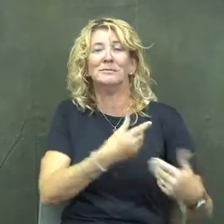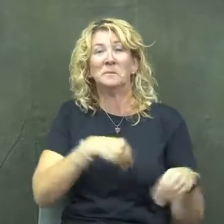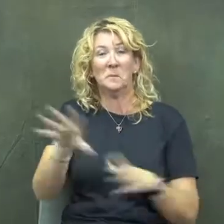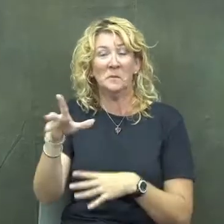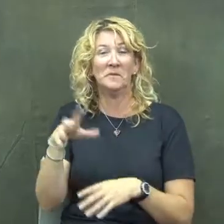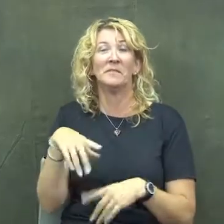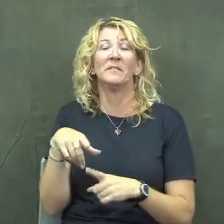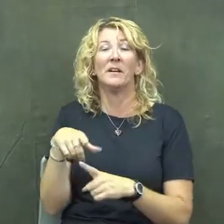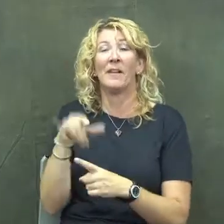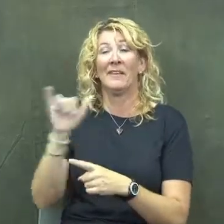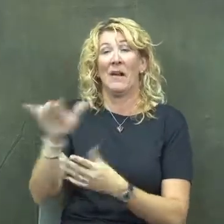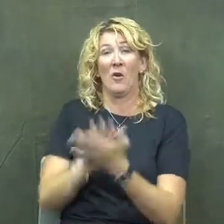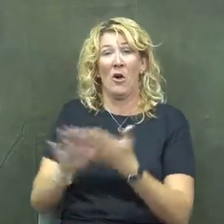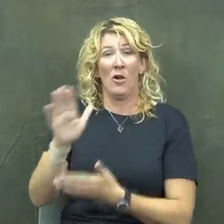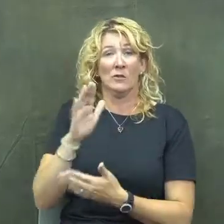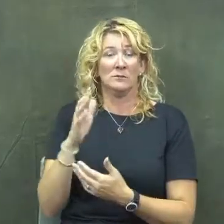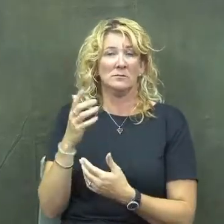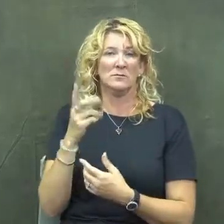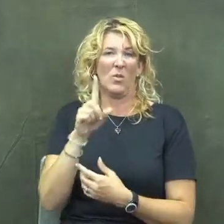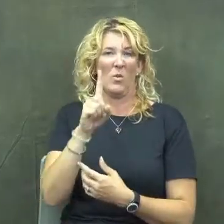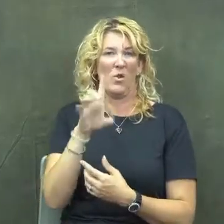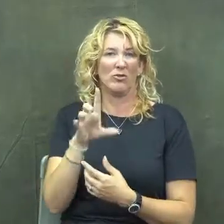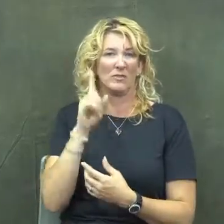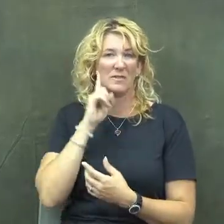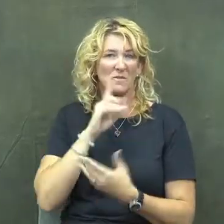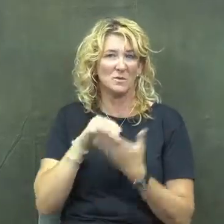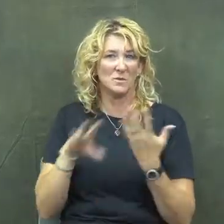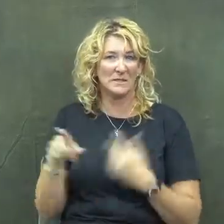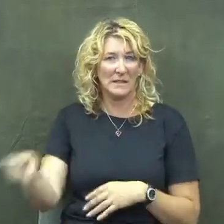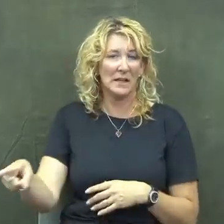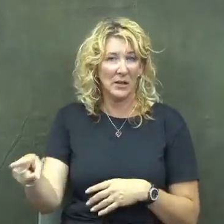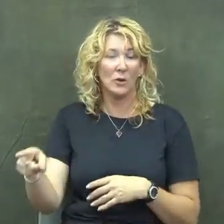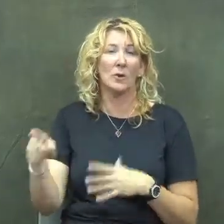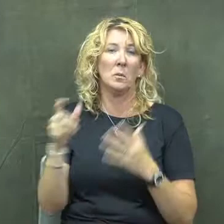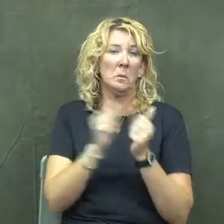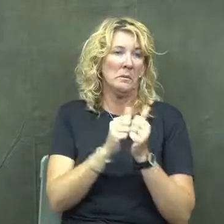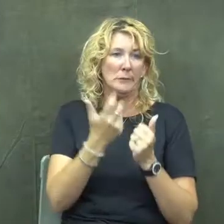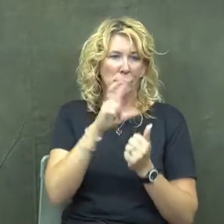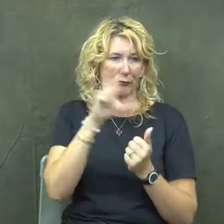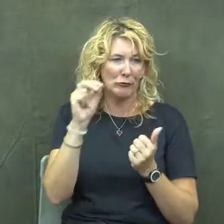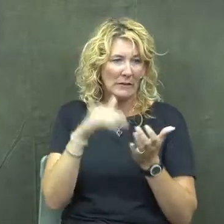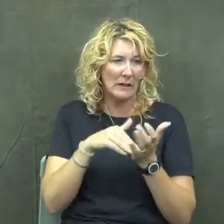I decided to move away from home. The college that I attended, there were 100 deaf students